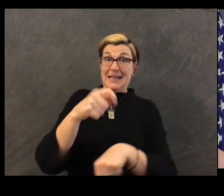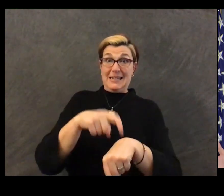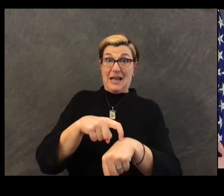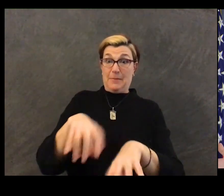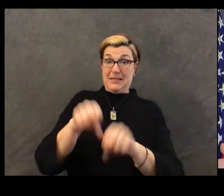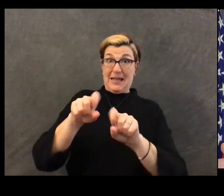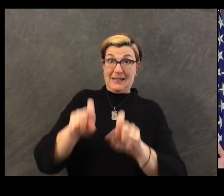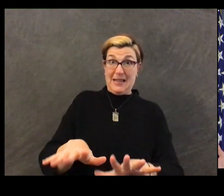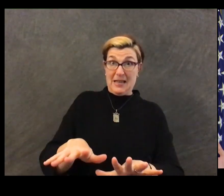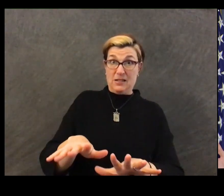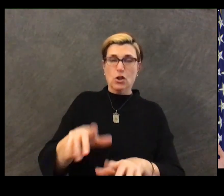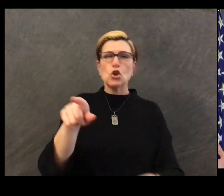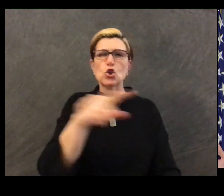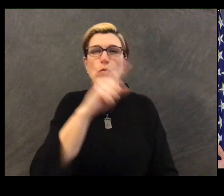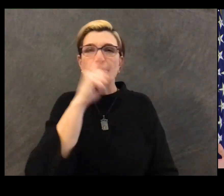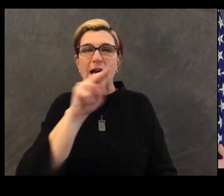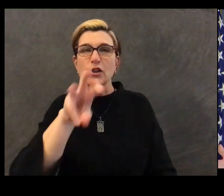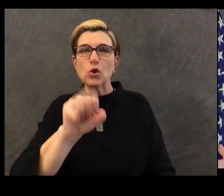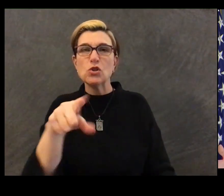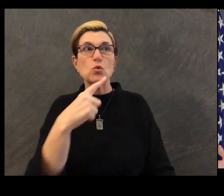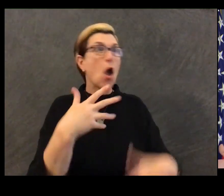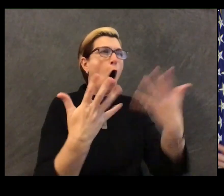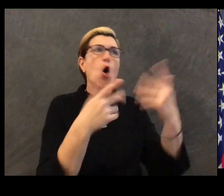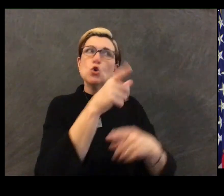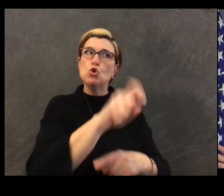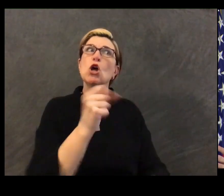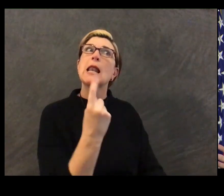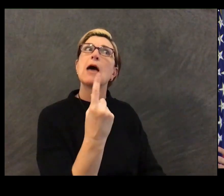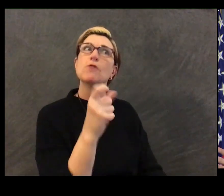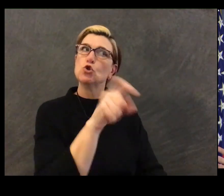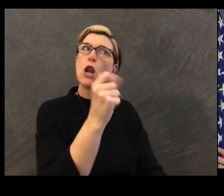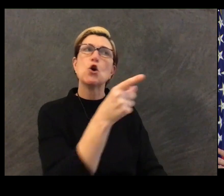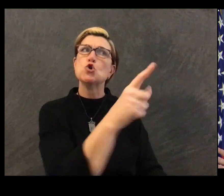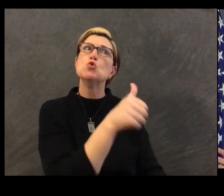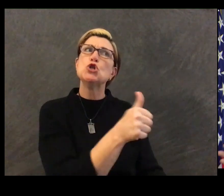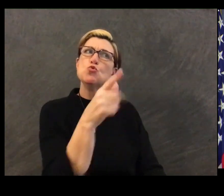where's the eleventh time he didn't do his job Trump didn't to his job because